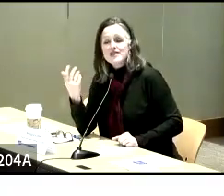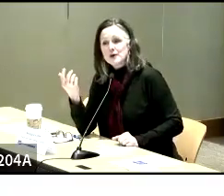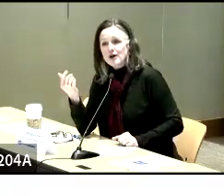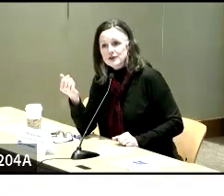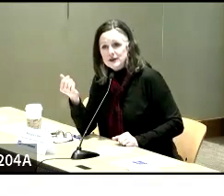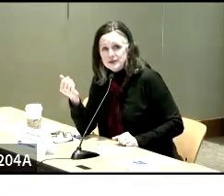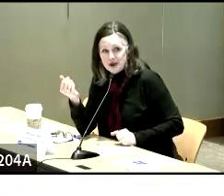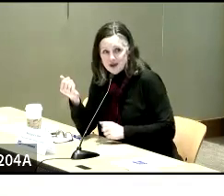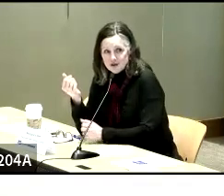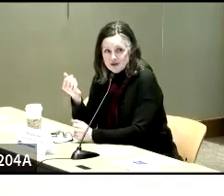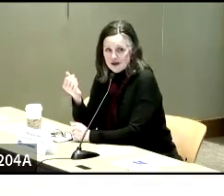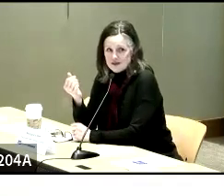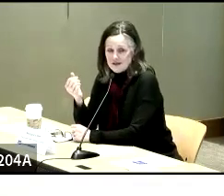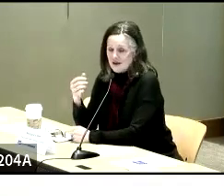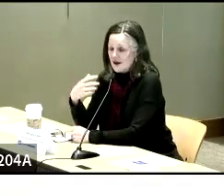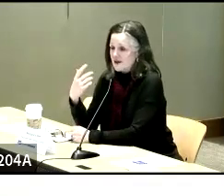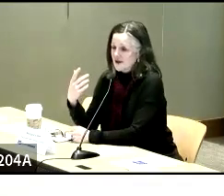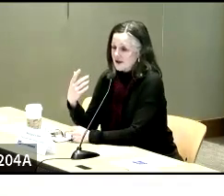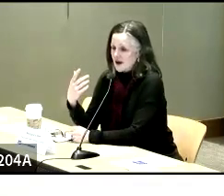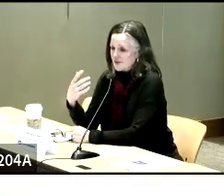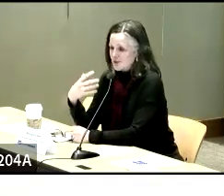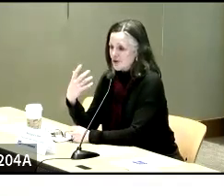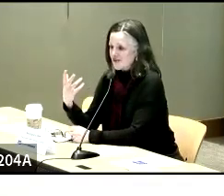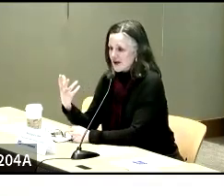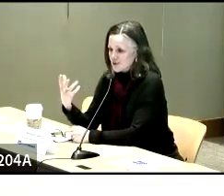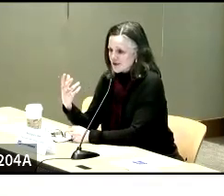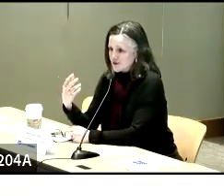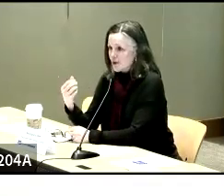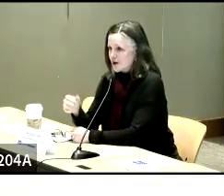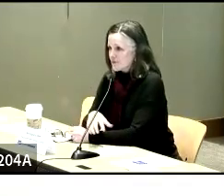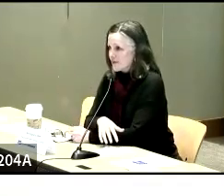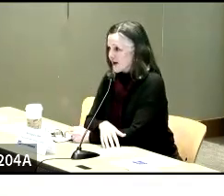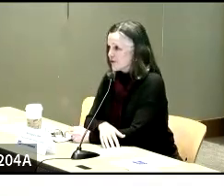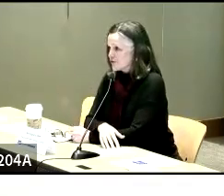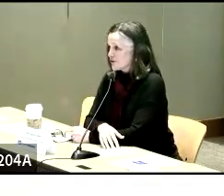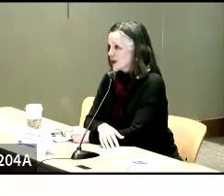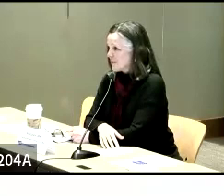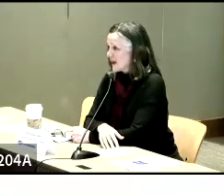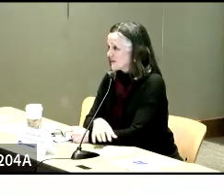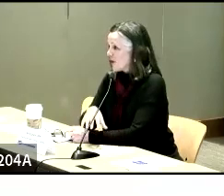And then we also need behavioral science and people who have expertise in working on behavior change campaigns.